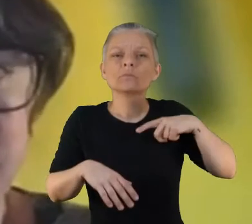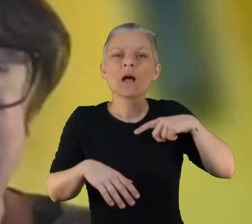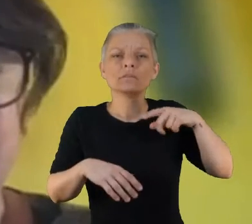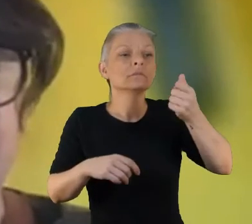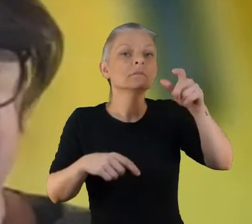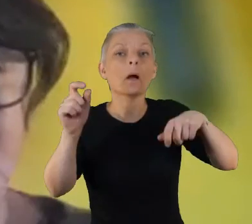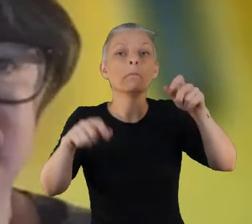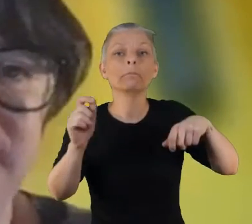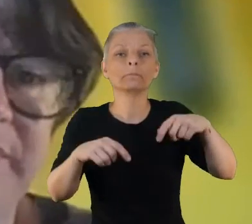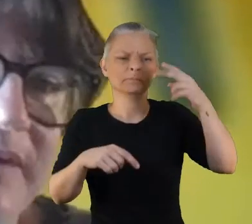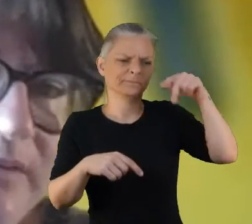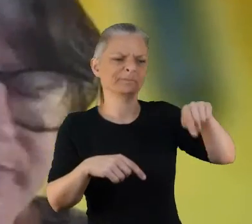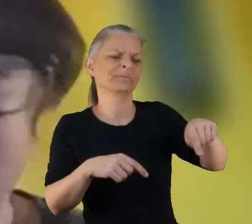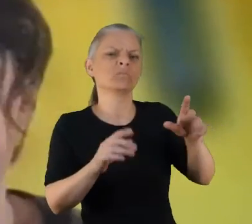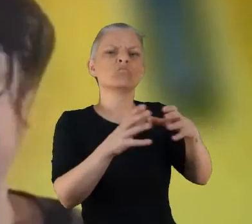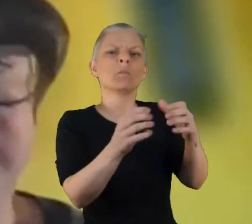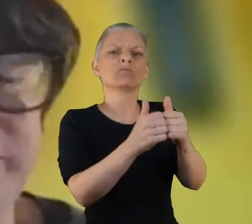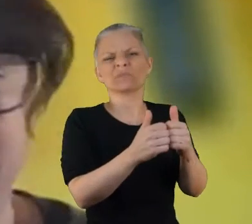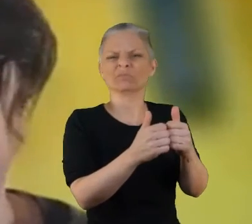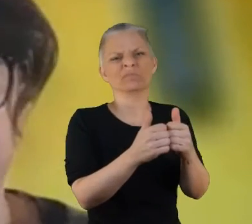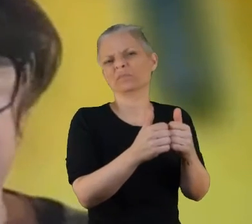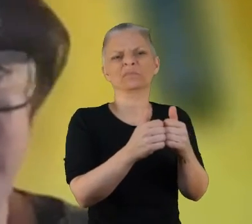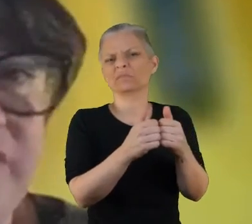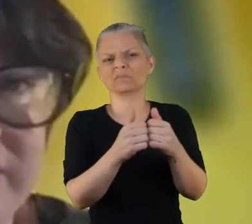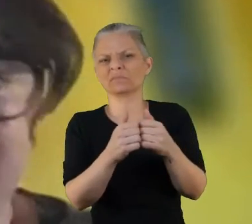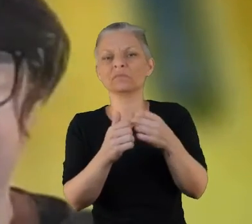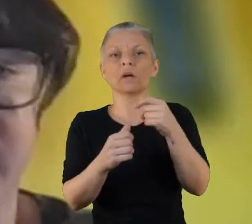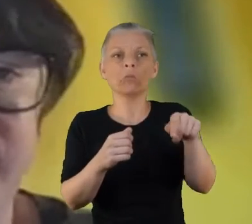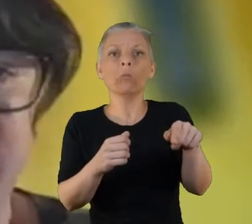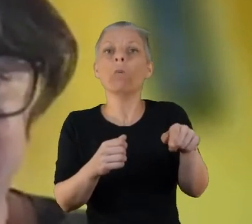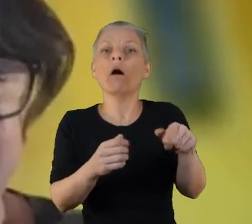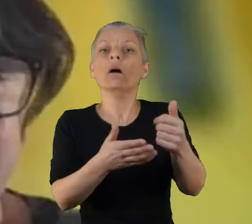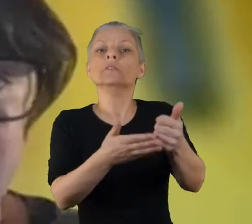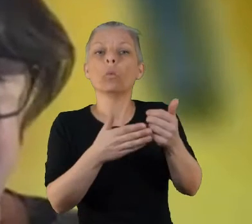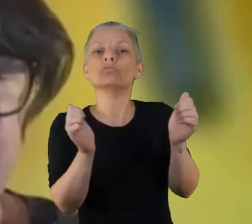not call it a group agreement. Some people might call it a support agreement or you know, code of conduct, I’ve heard it called lots of different things.